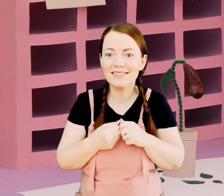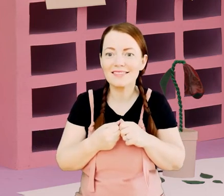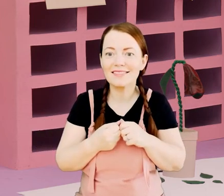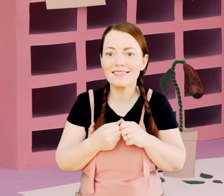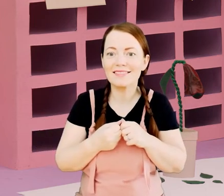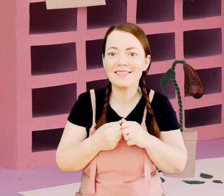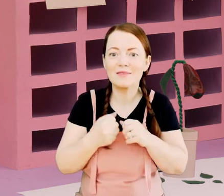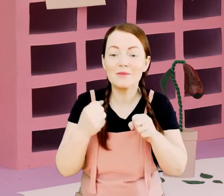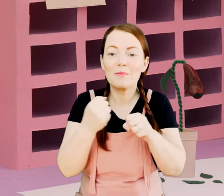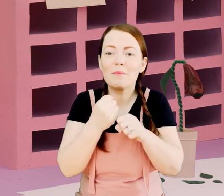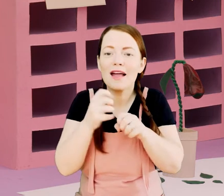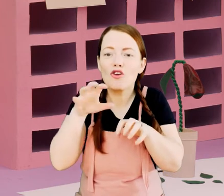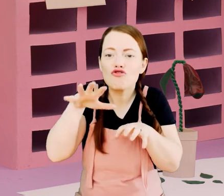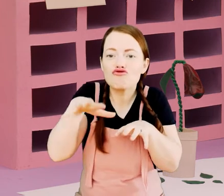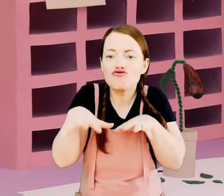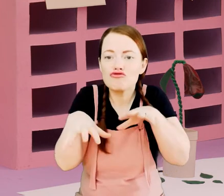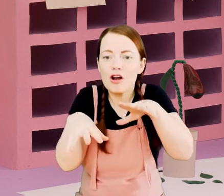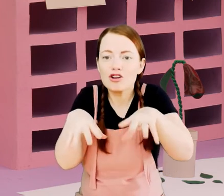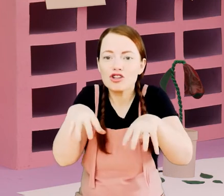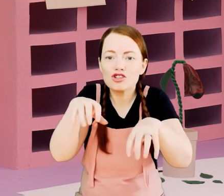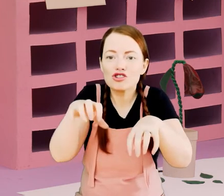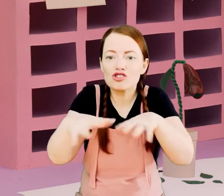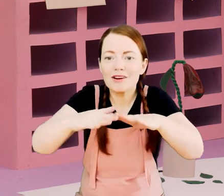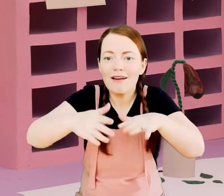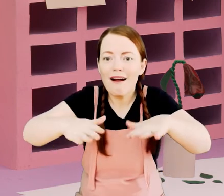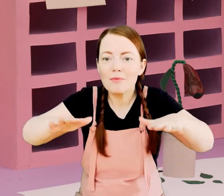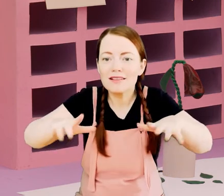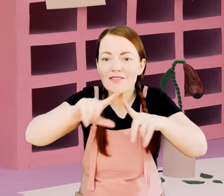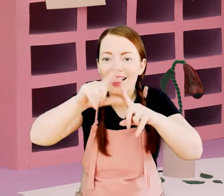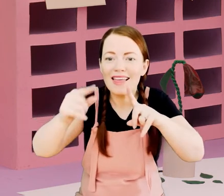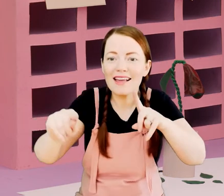We've made a crunchy carpet of leaves red, yellow and brown,